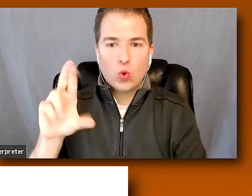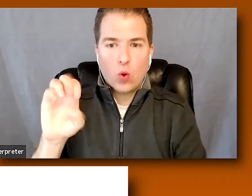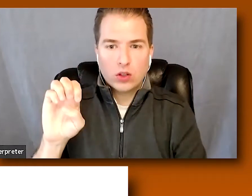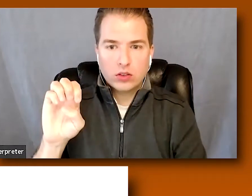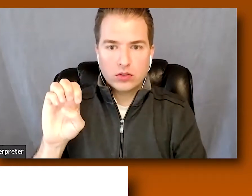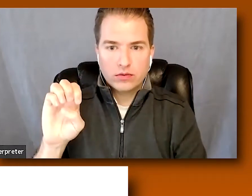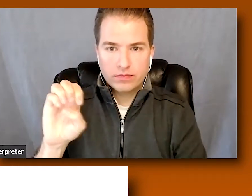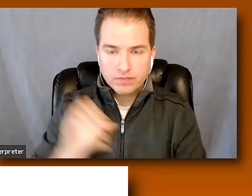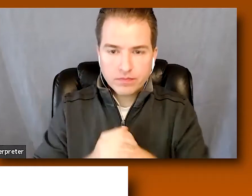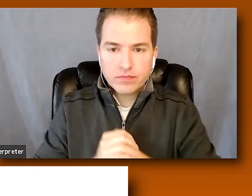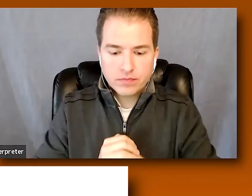Your study timeline.